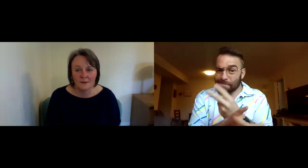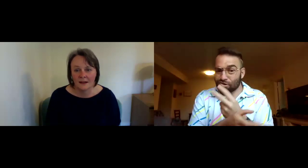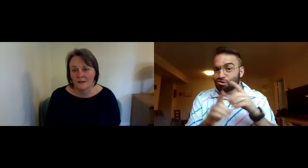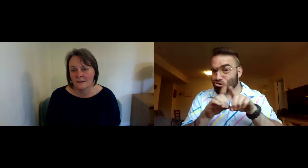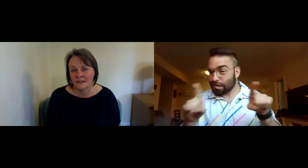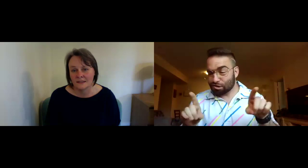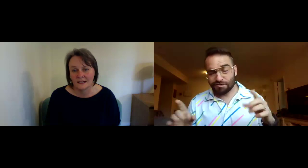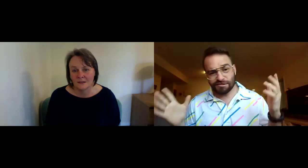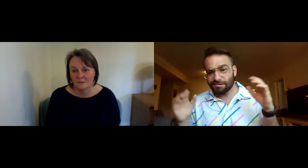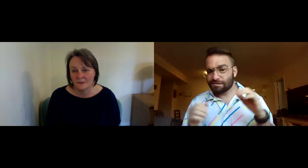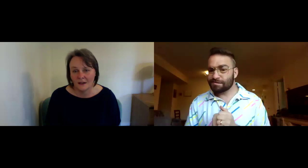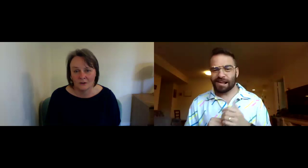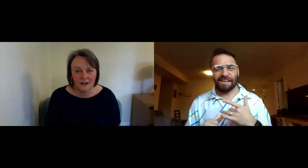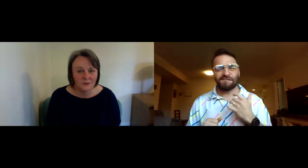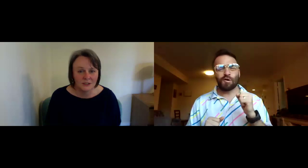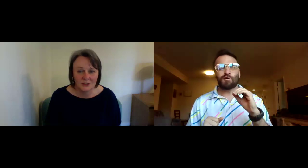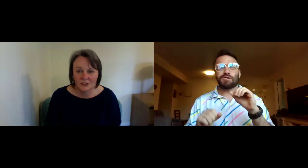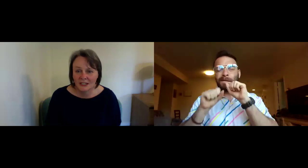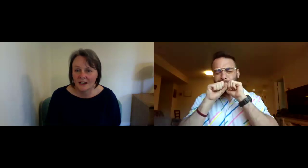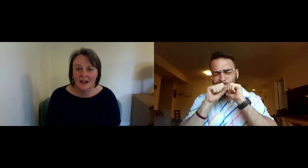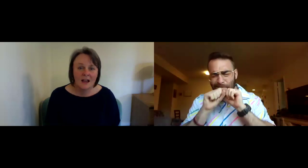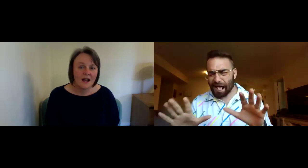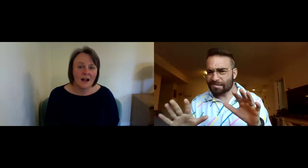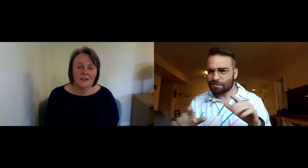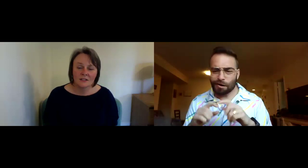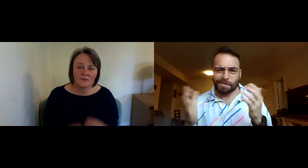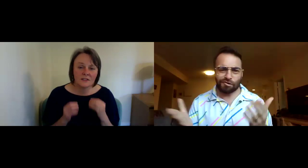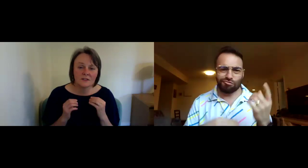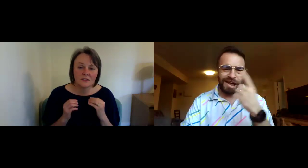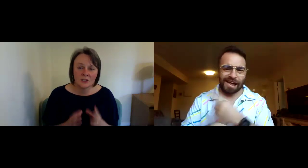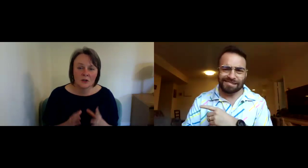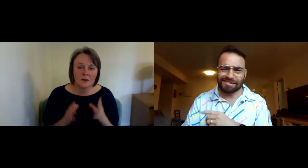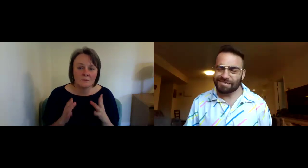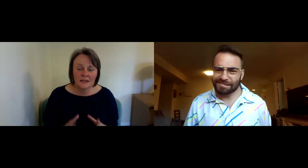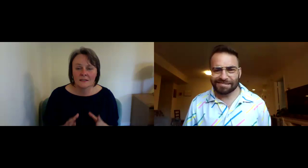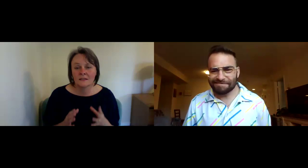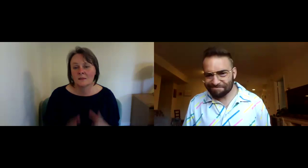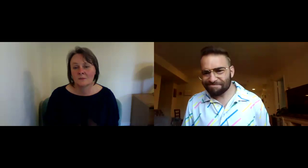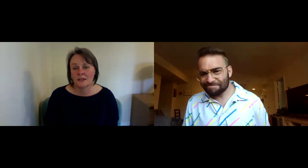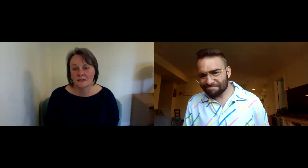I got my second graduate degree. I just feel so amazingly blessed to